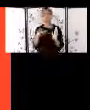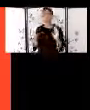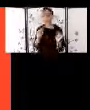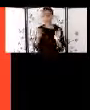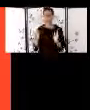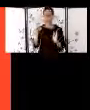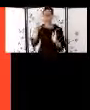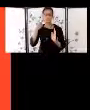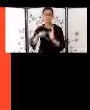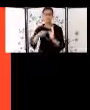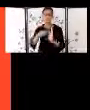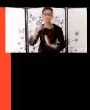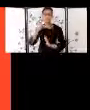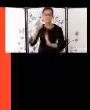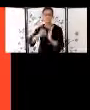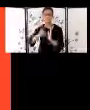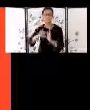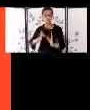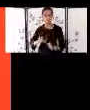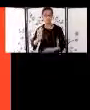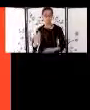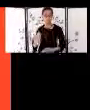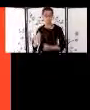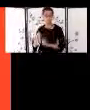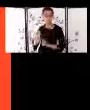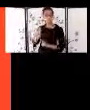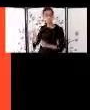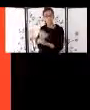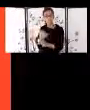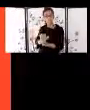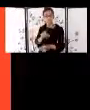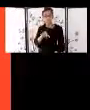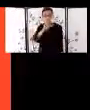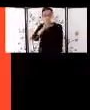programming and work that you love, but they have not answered the application questions